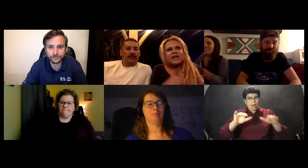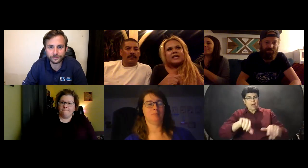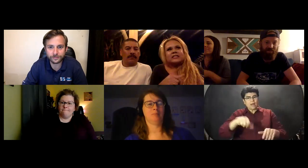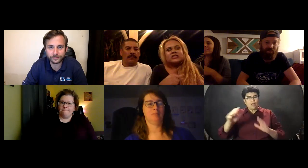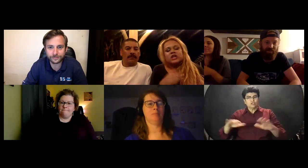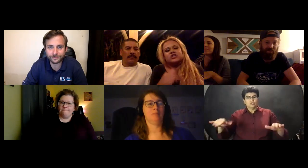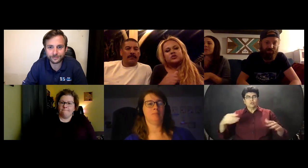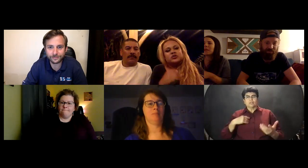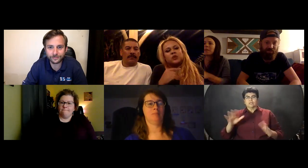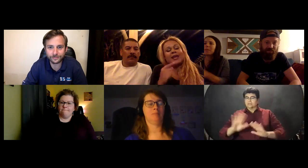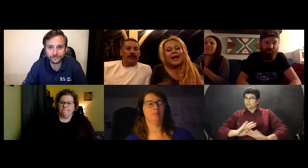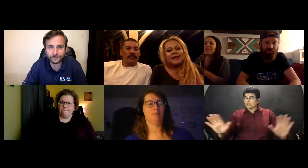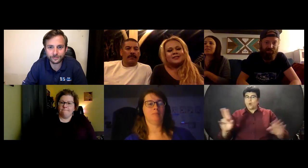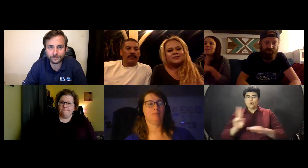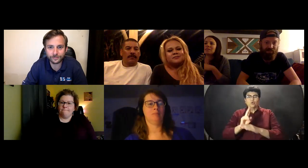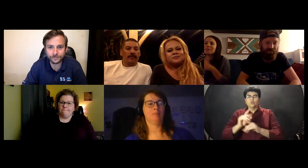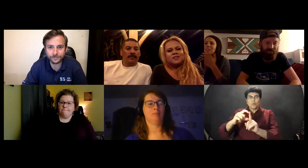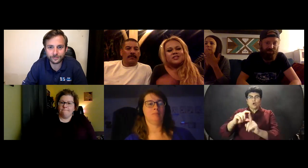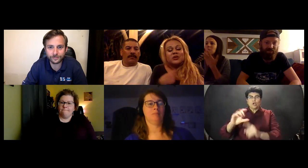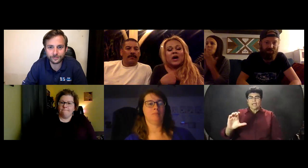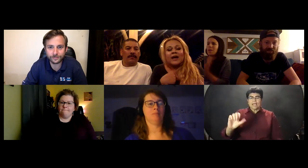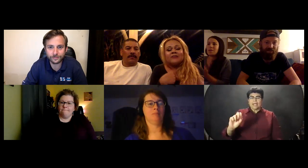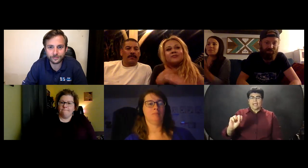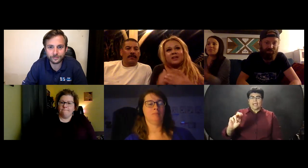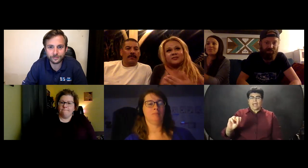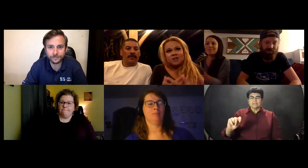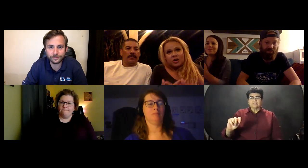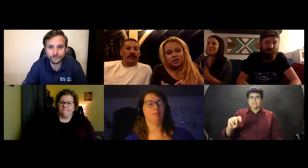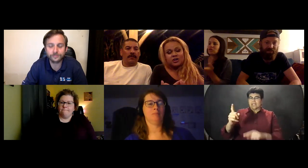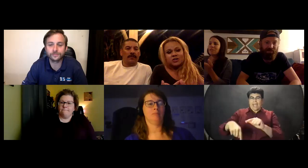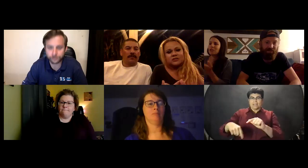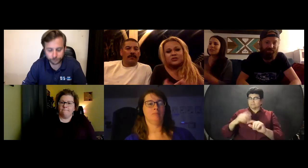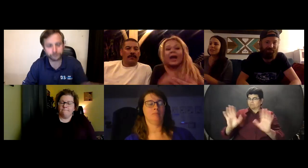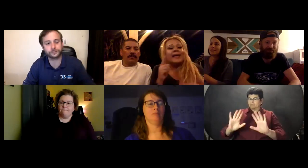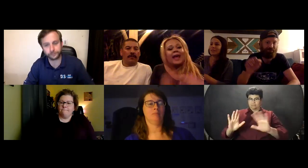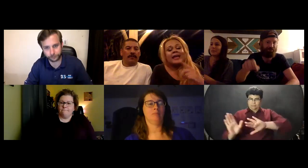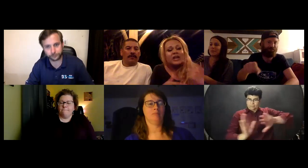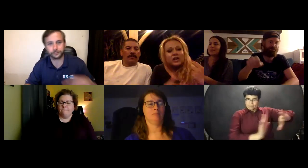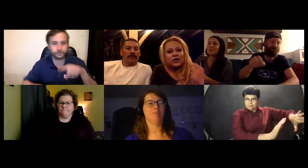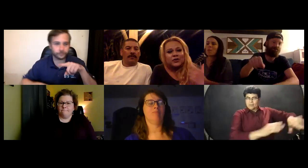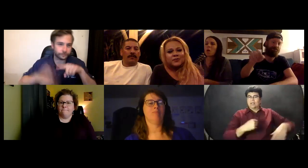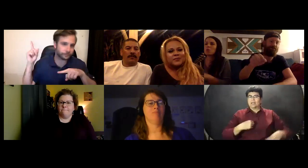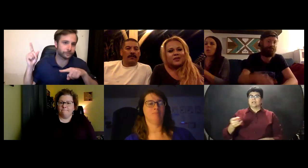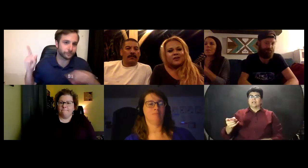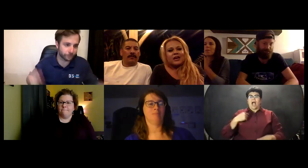is not to use the word can't so i